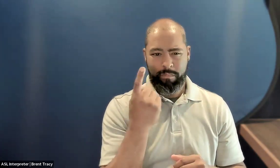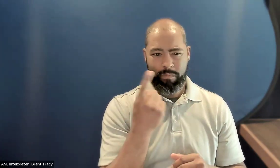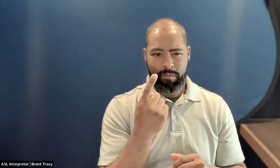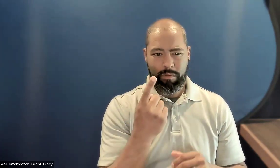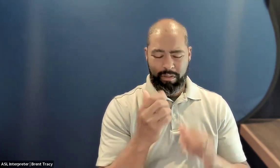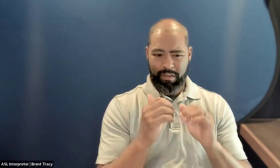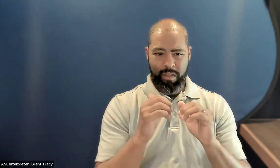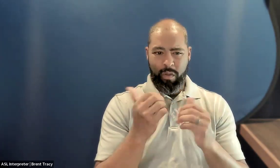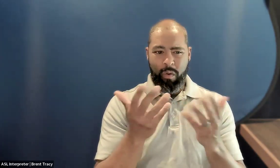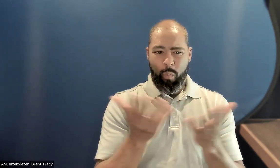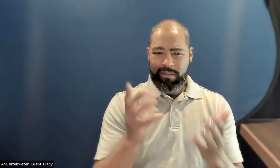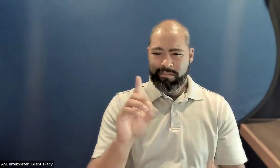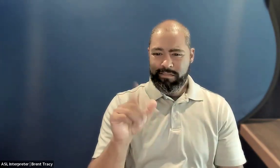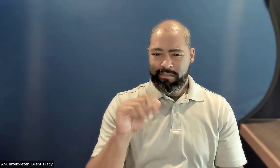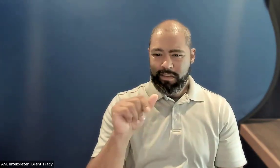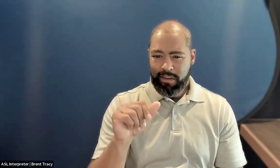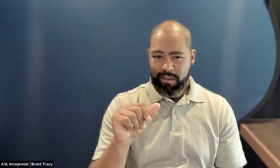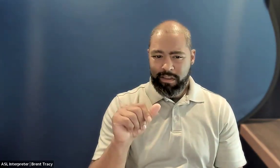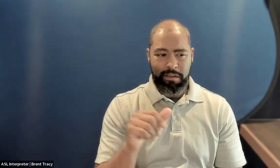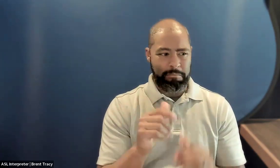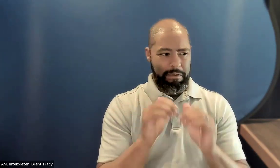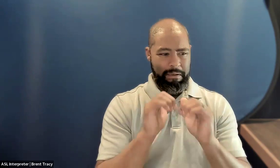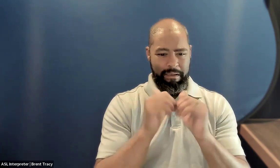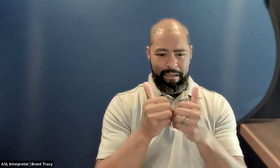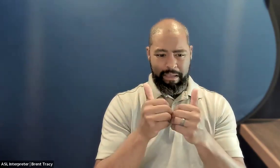this tool to flag climate hazards or risk factors, that